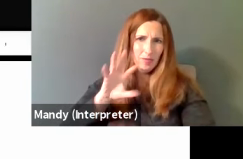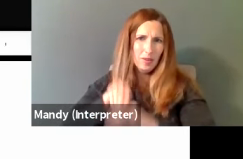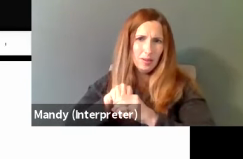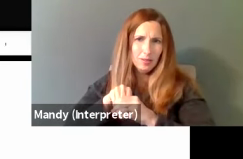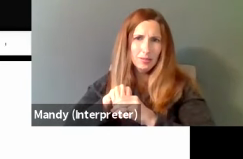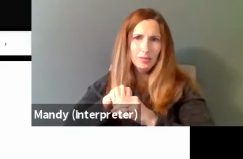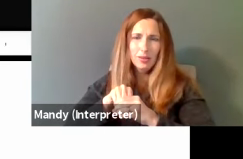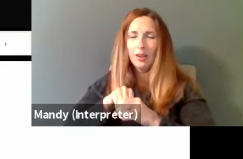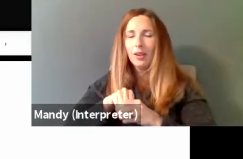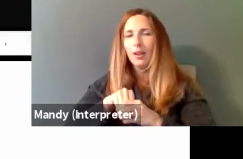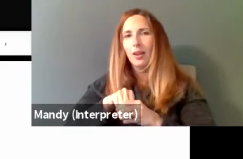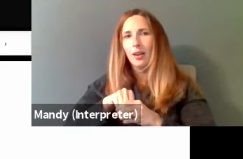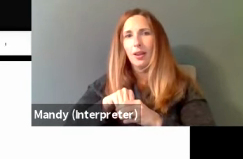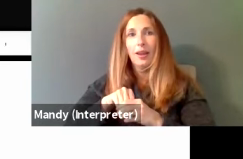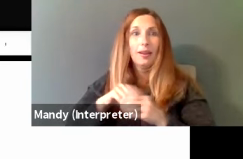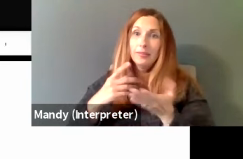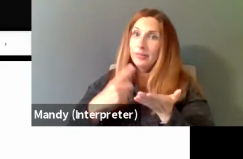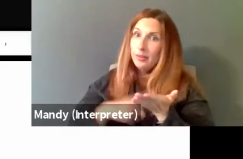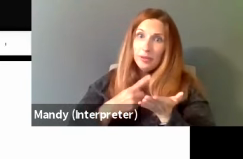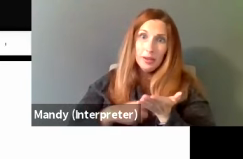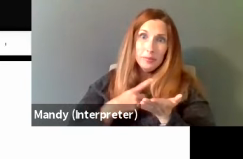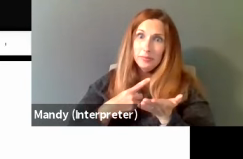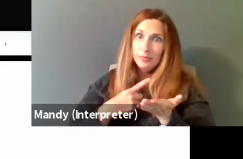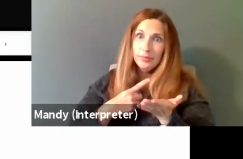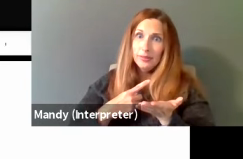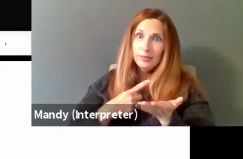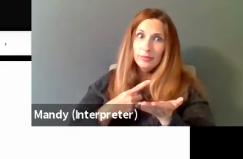And there will be certain situations where you absolutely do not want to